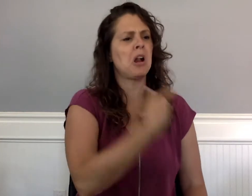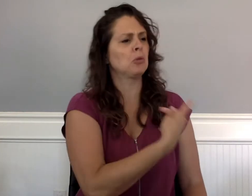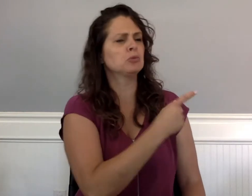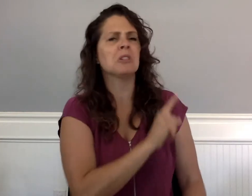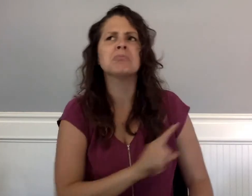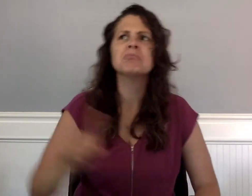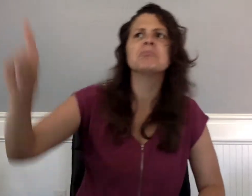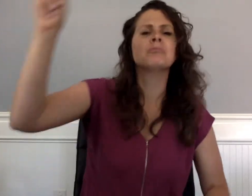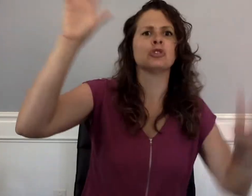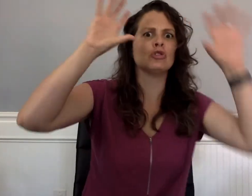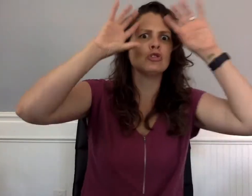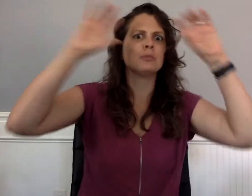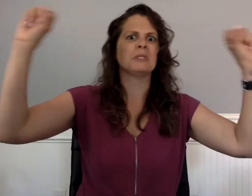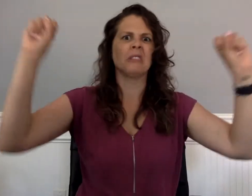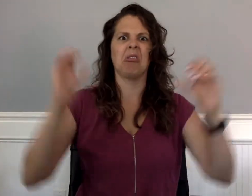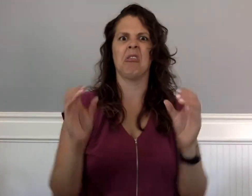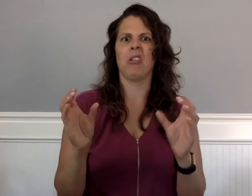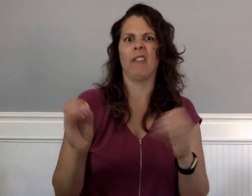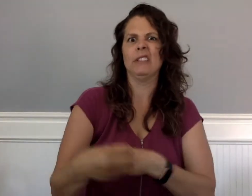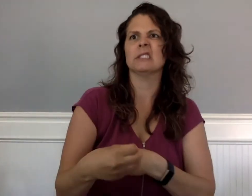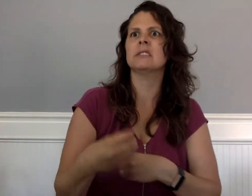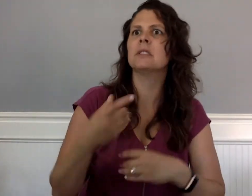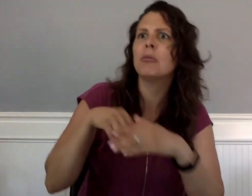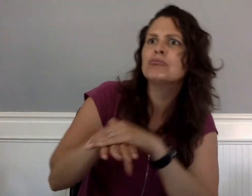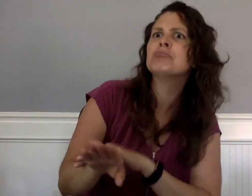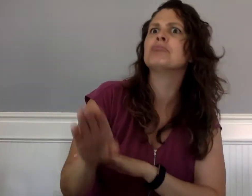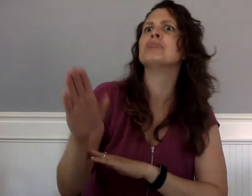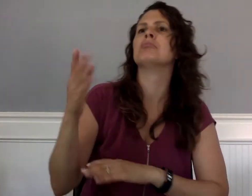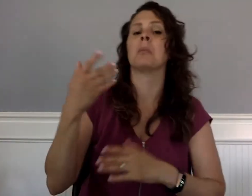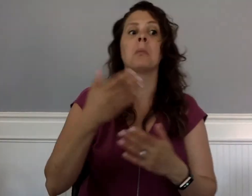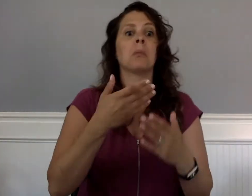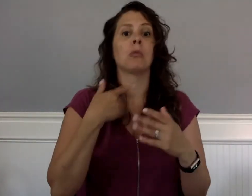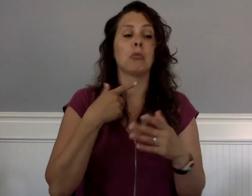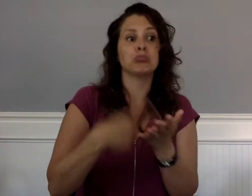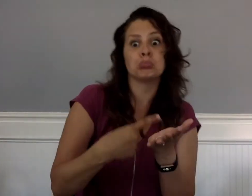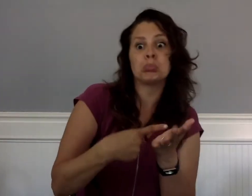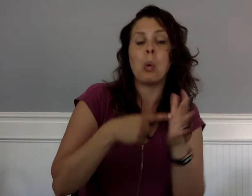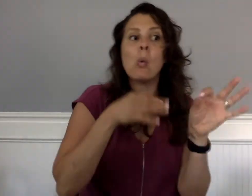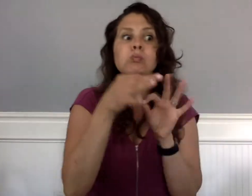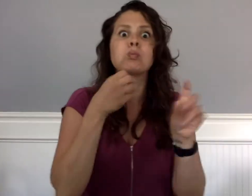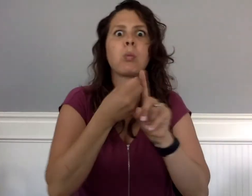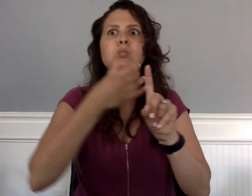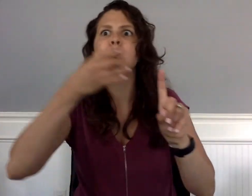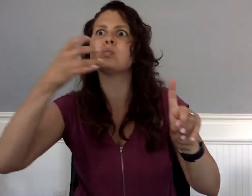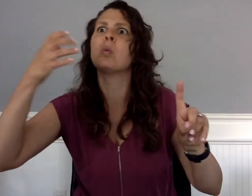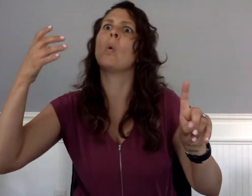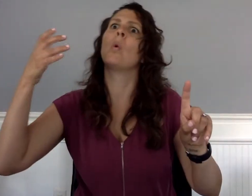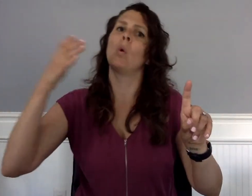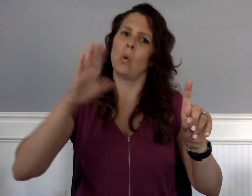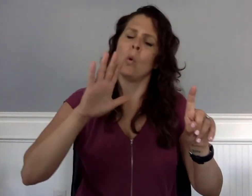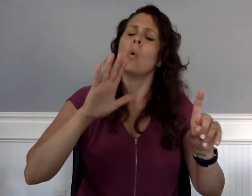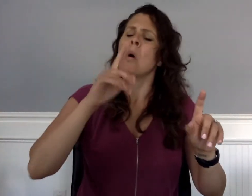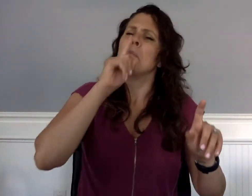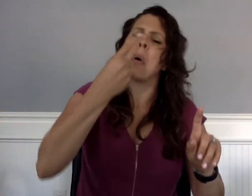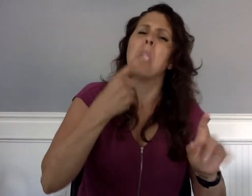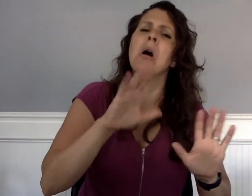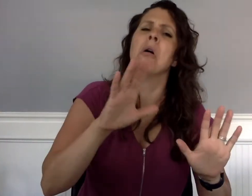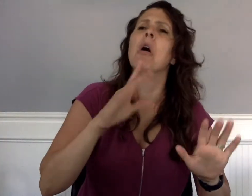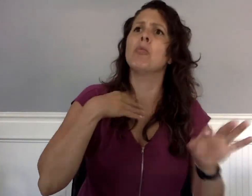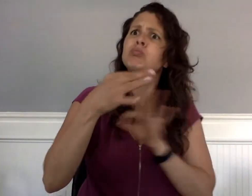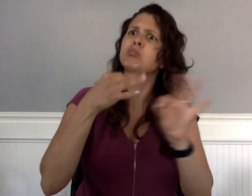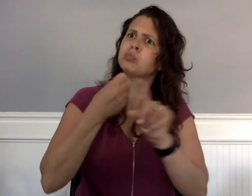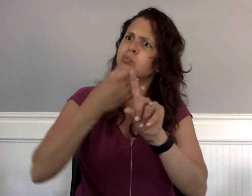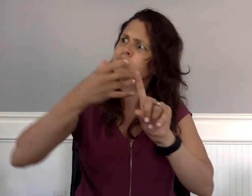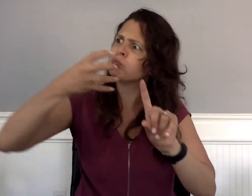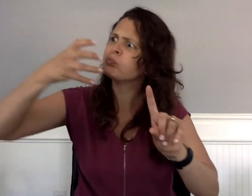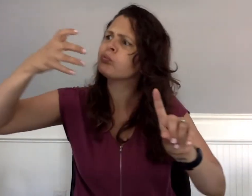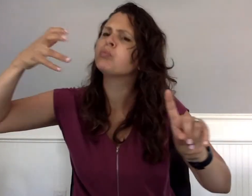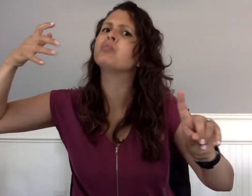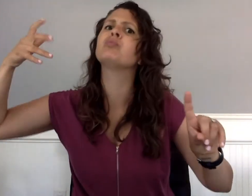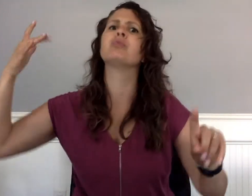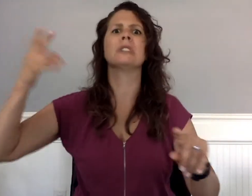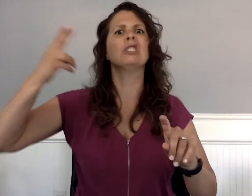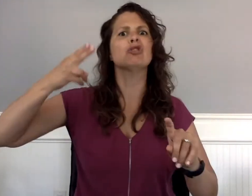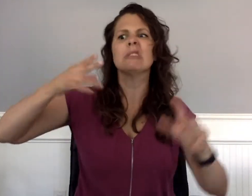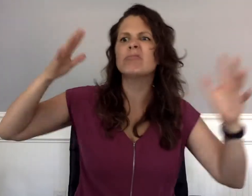Why don’t you come up to the superintendent’s study with me before Frog gives you the tour?